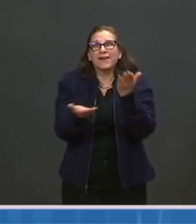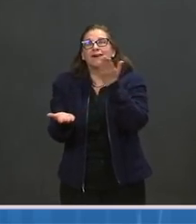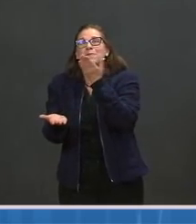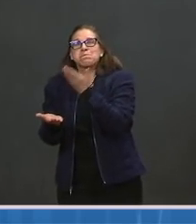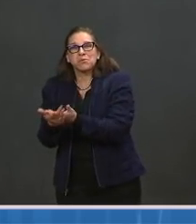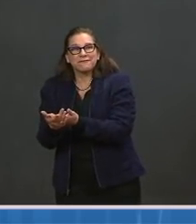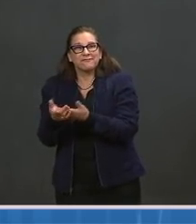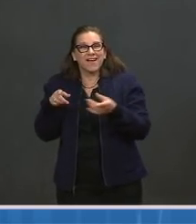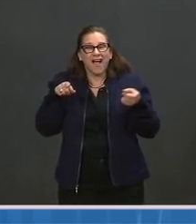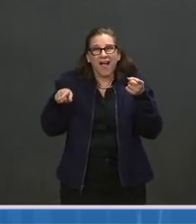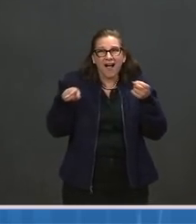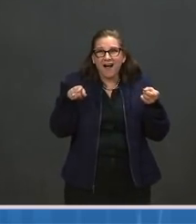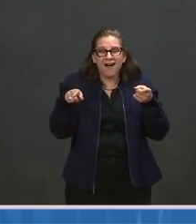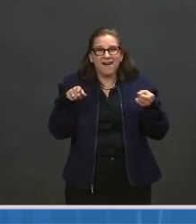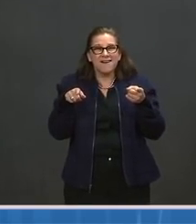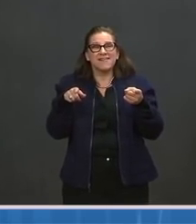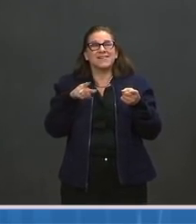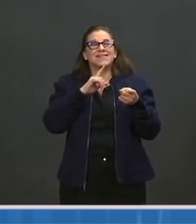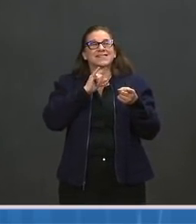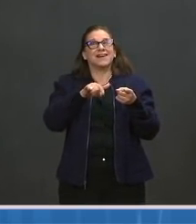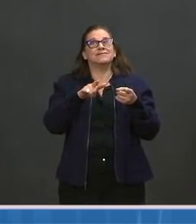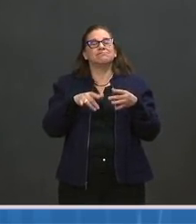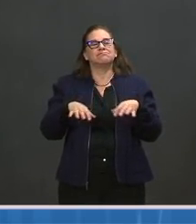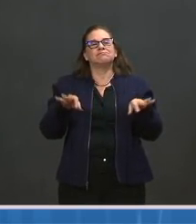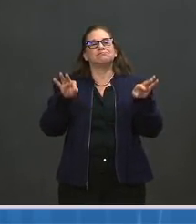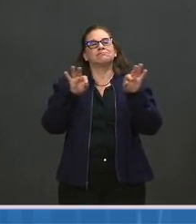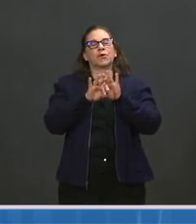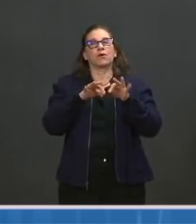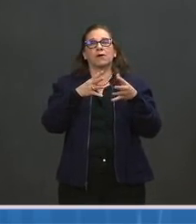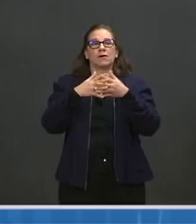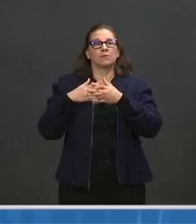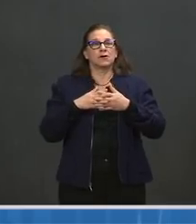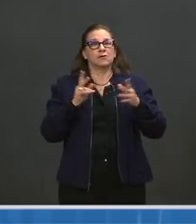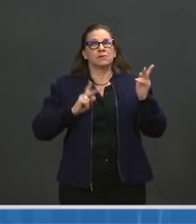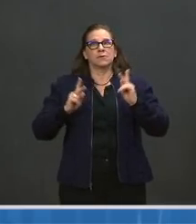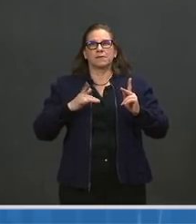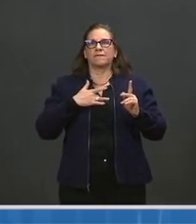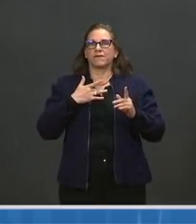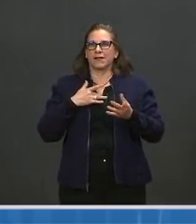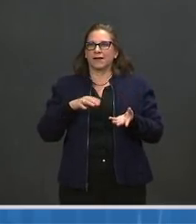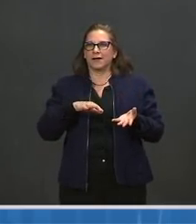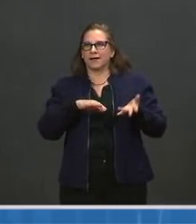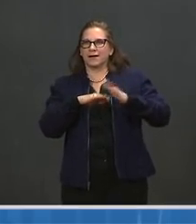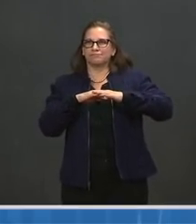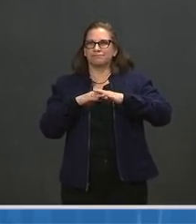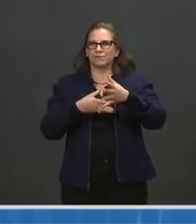in what comes out of our independent scientific agencies. So we're going to hold on any judgment,